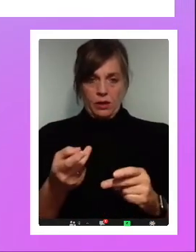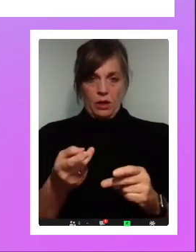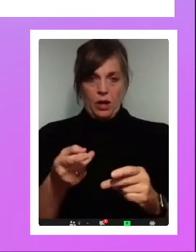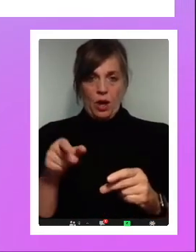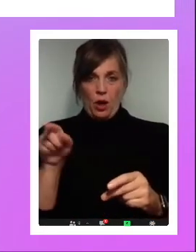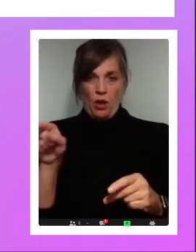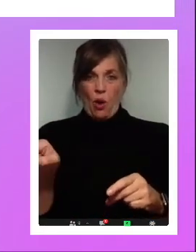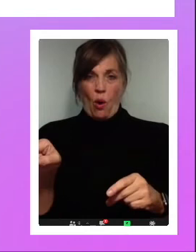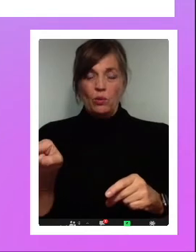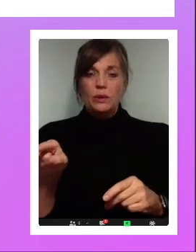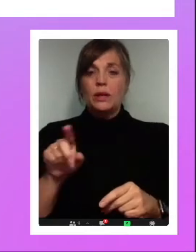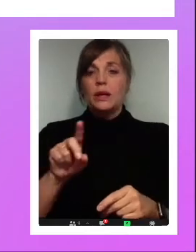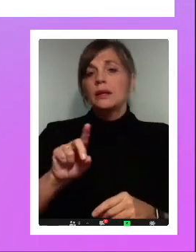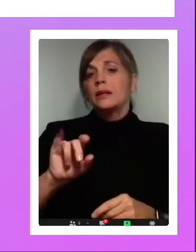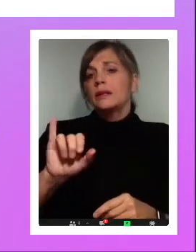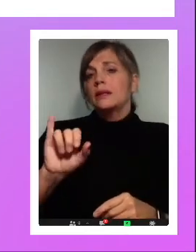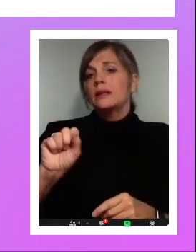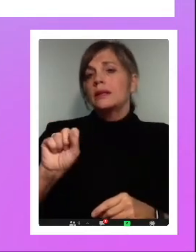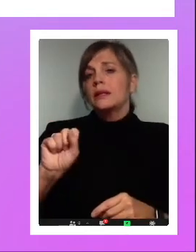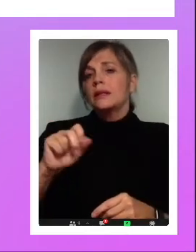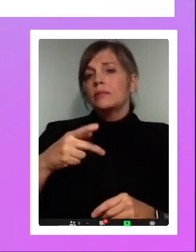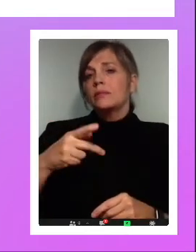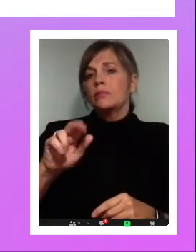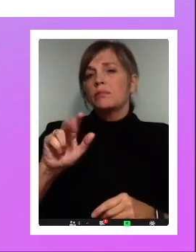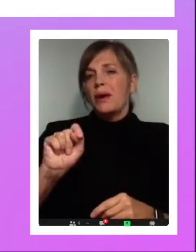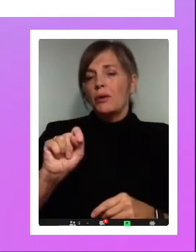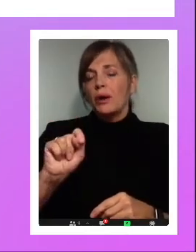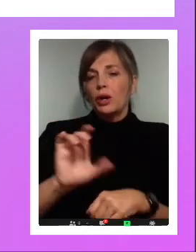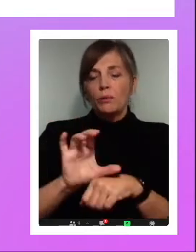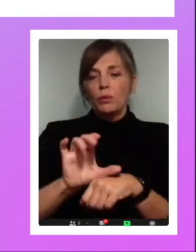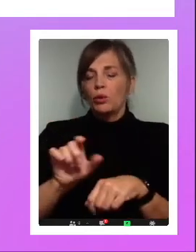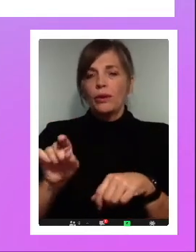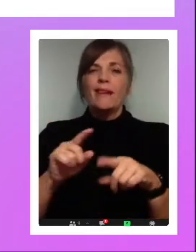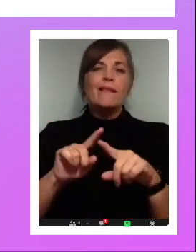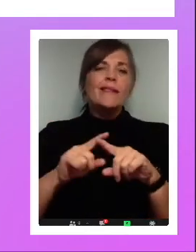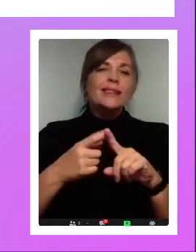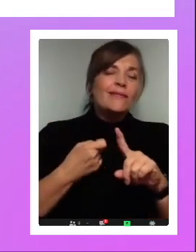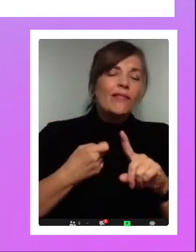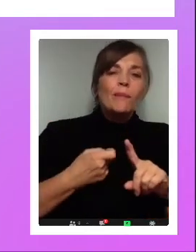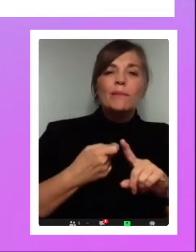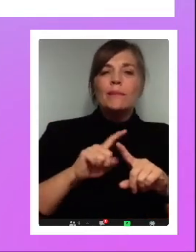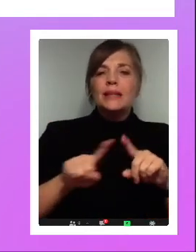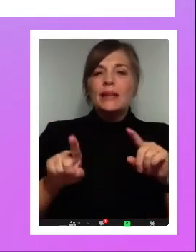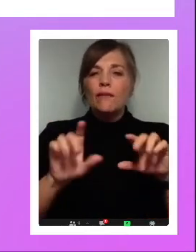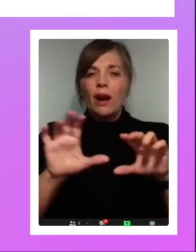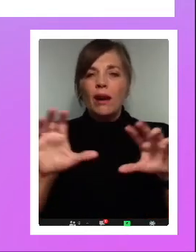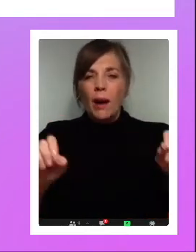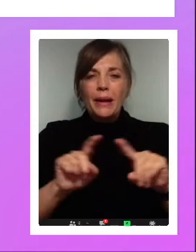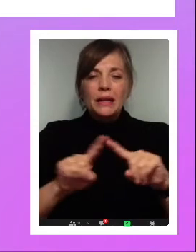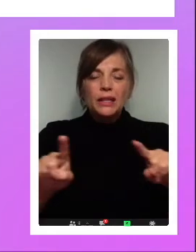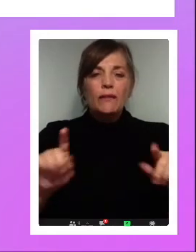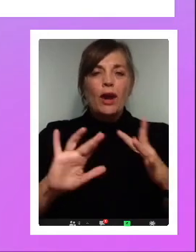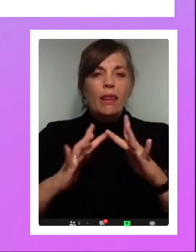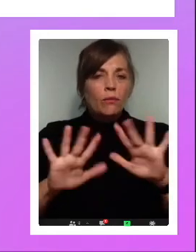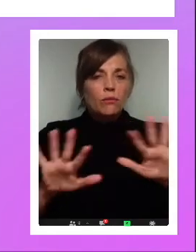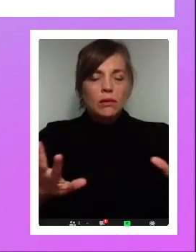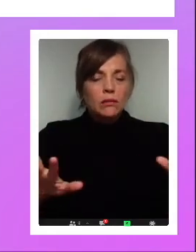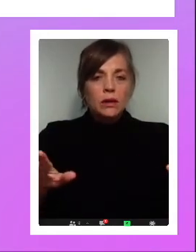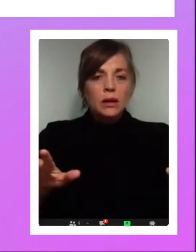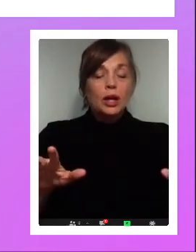from different manufacturers over some kind of network. So that researchers doing research in artificial intelligence in the late '60